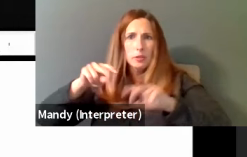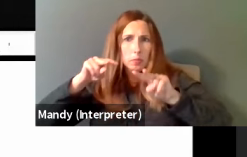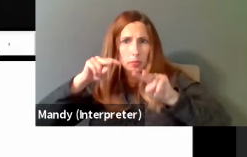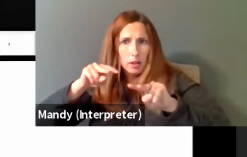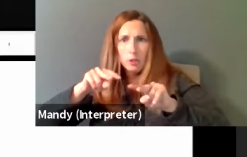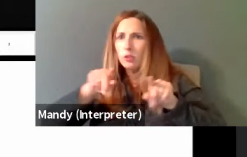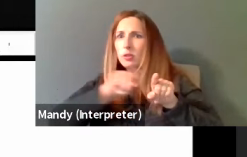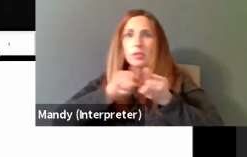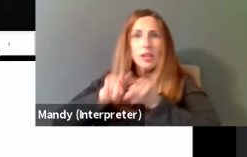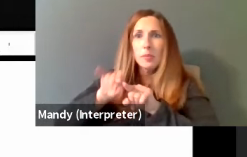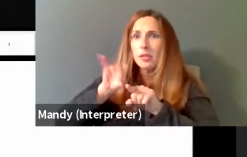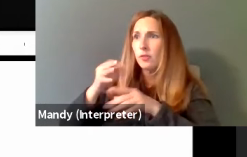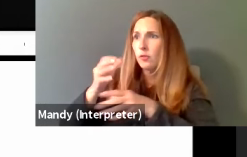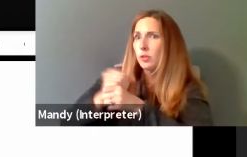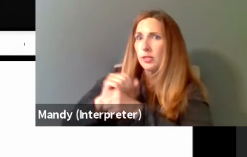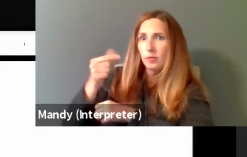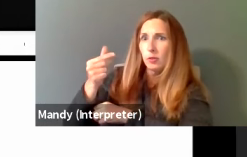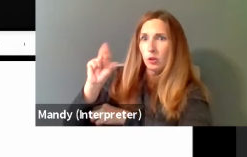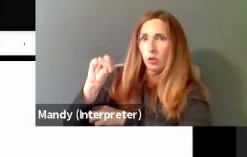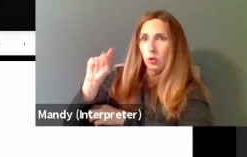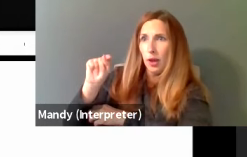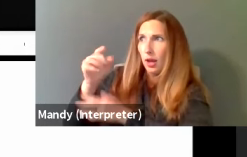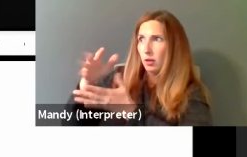that the money was being put to good use,